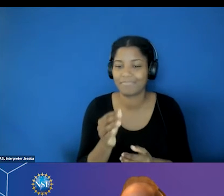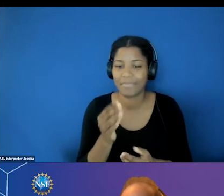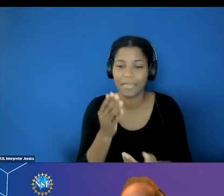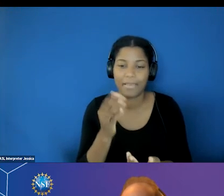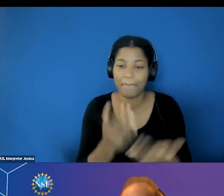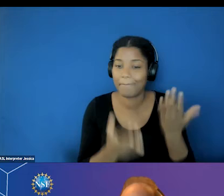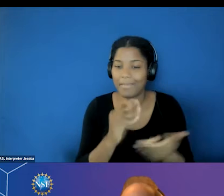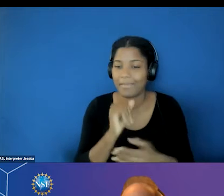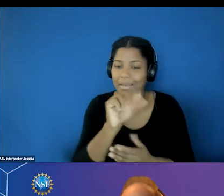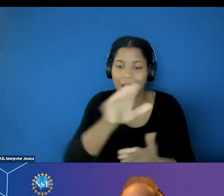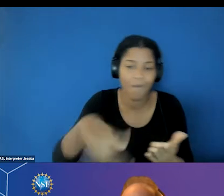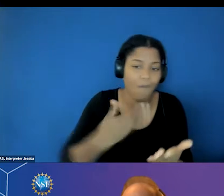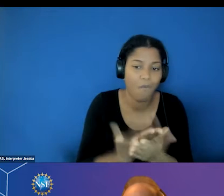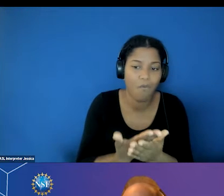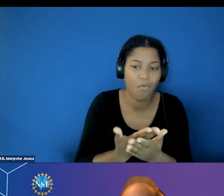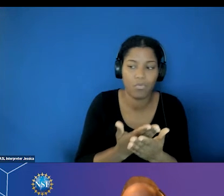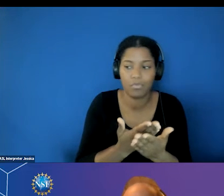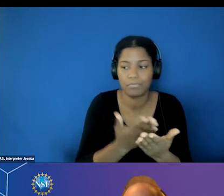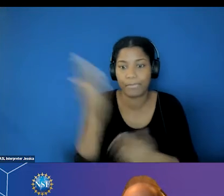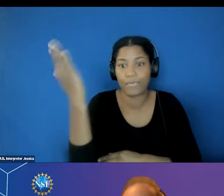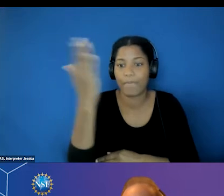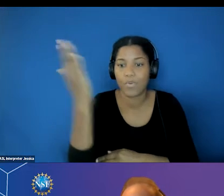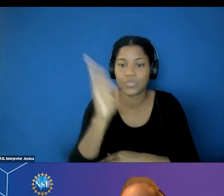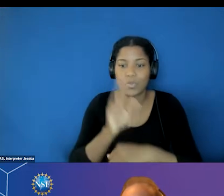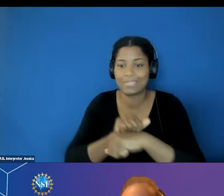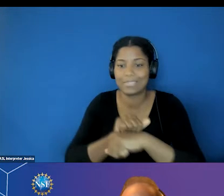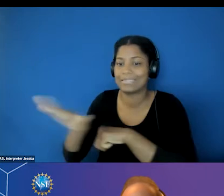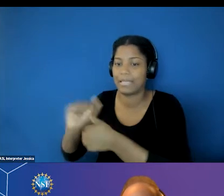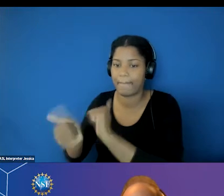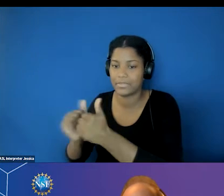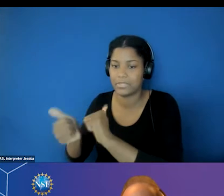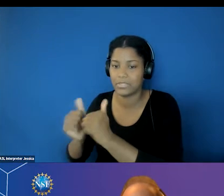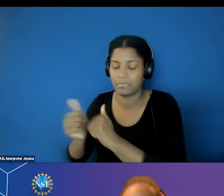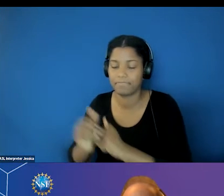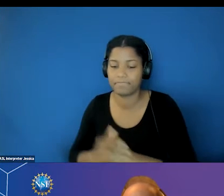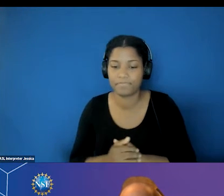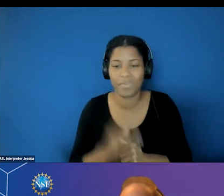PIs would like to submit to NSF will make it to the competition. Even then,